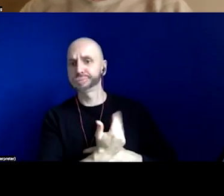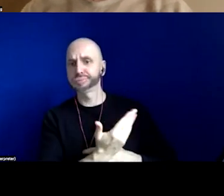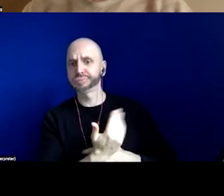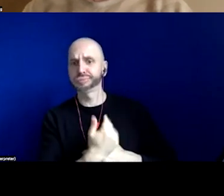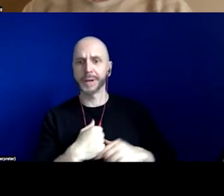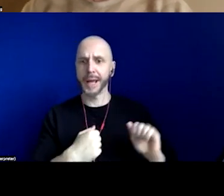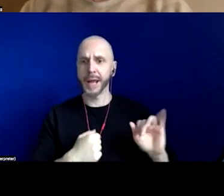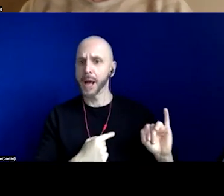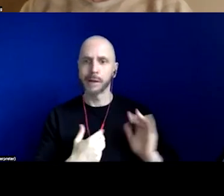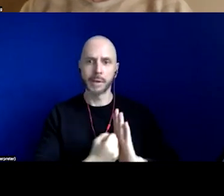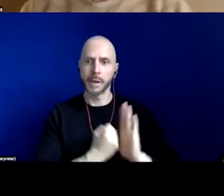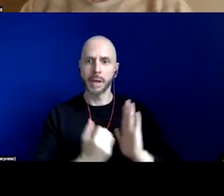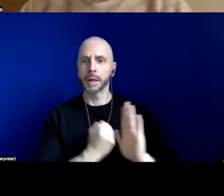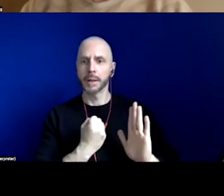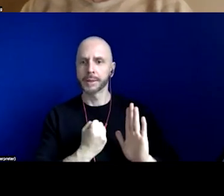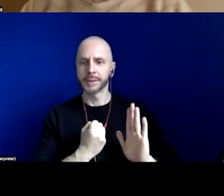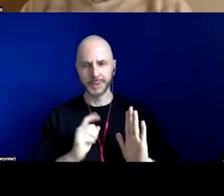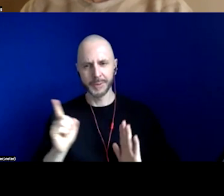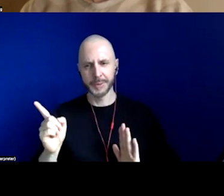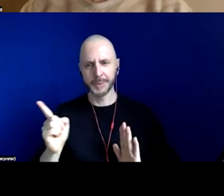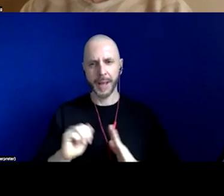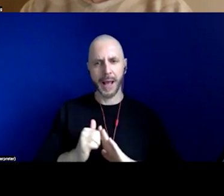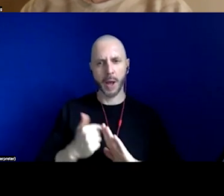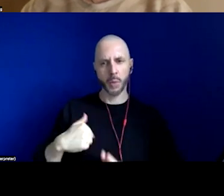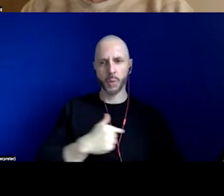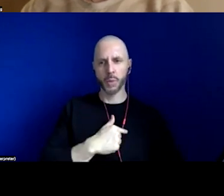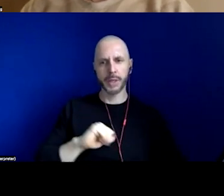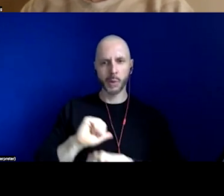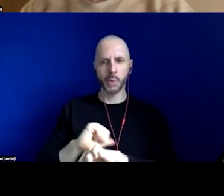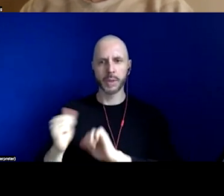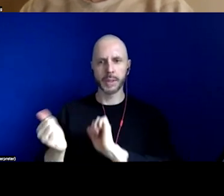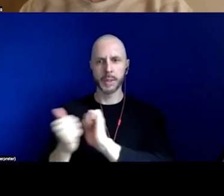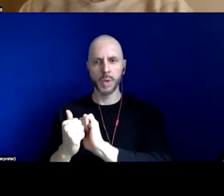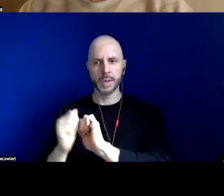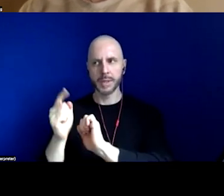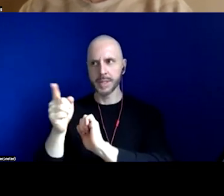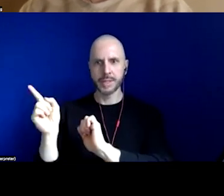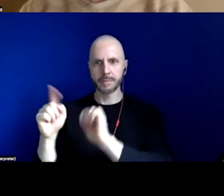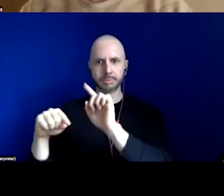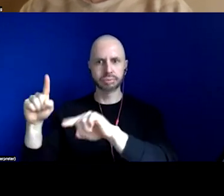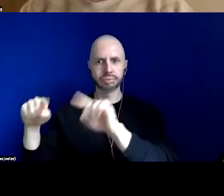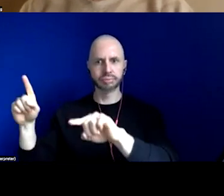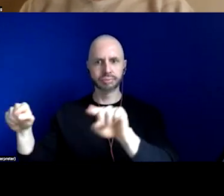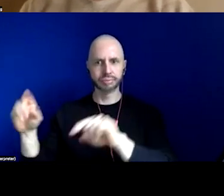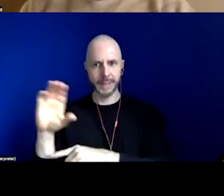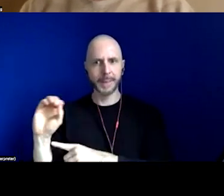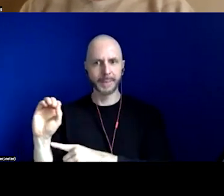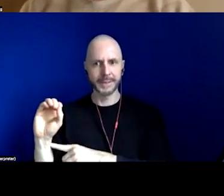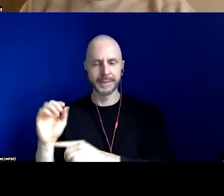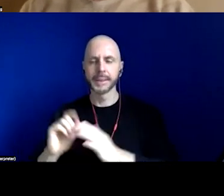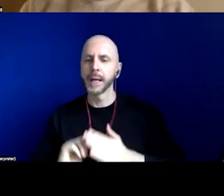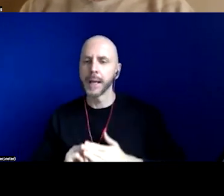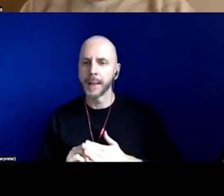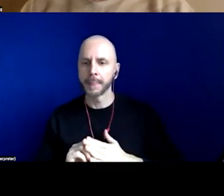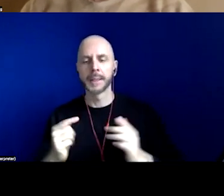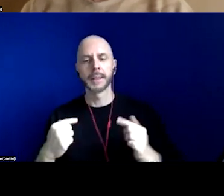well, for us, it's important that the use is ethical and transparent. So, that's very hard